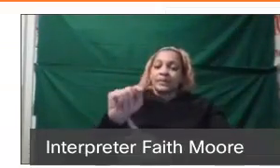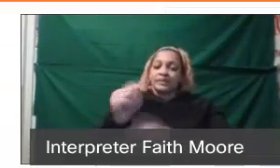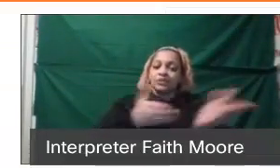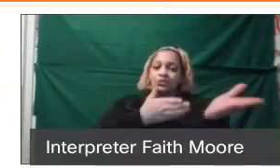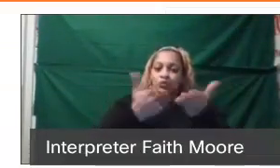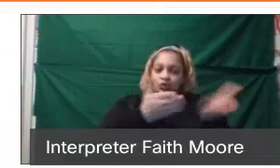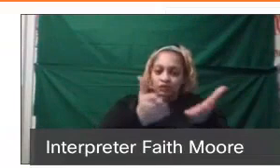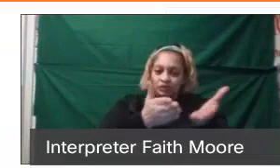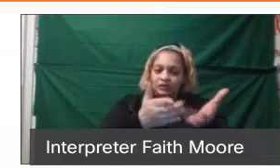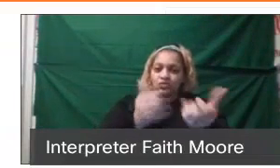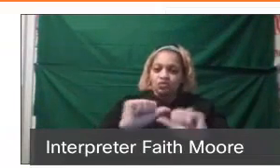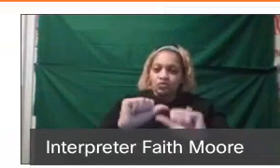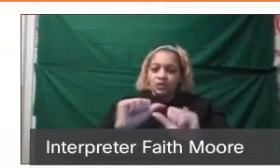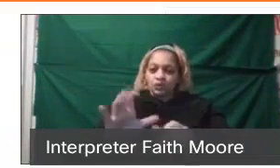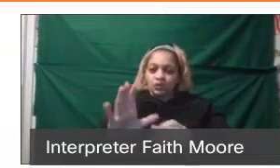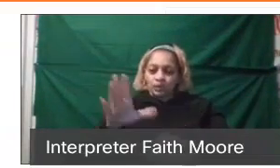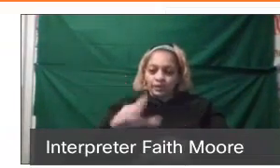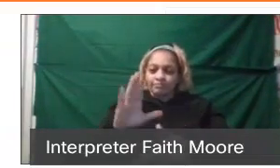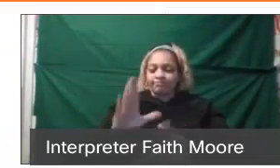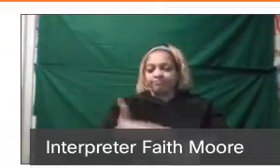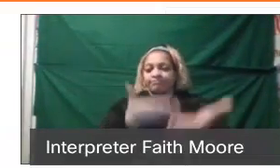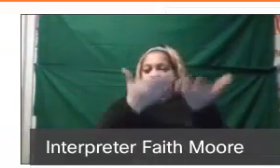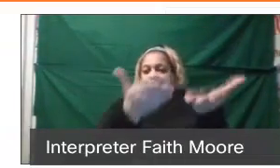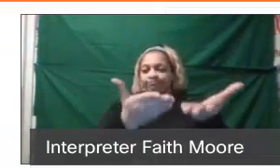And the child, you just have the right of way.